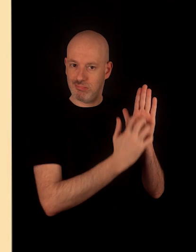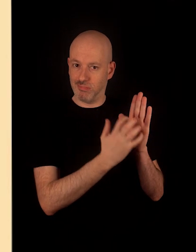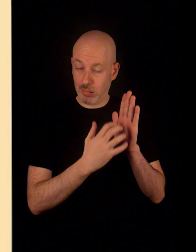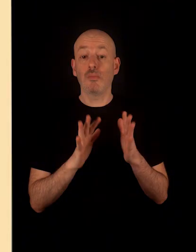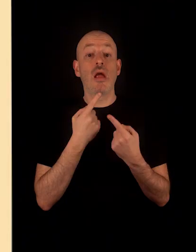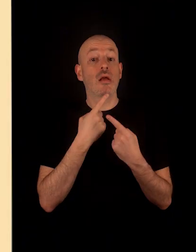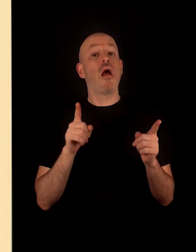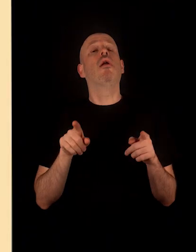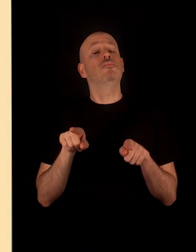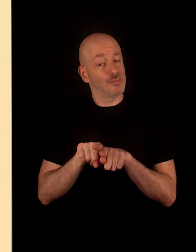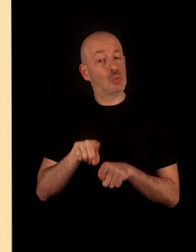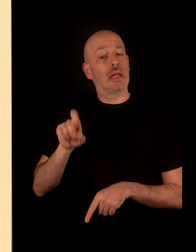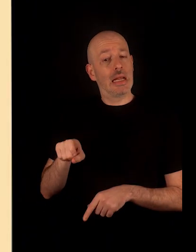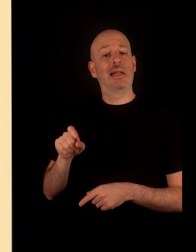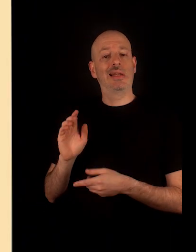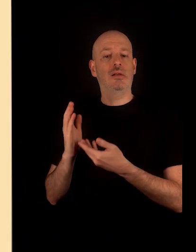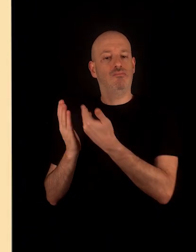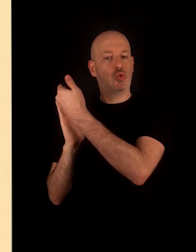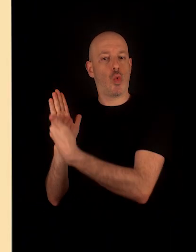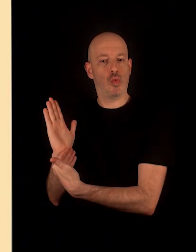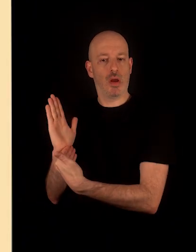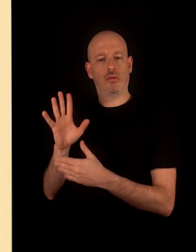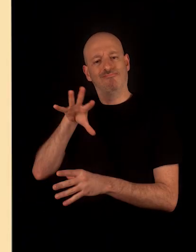We have two calls open: The Call for Individual Mobility,